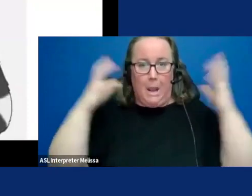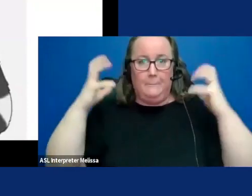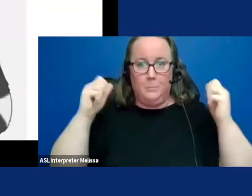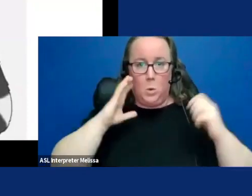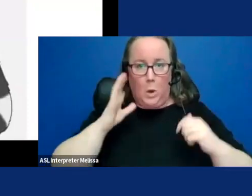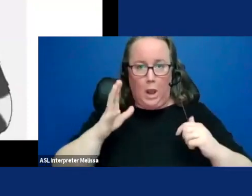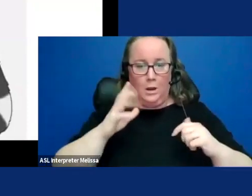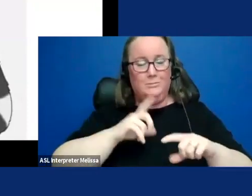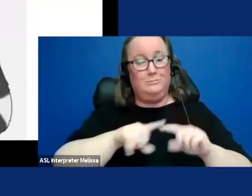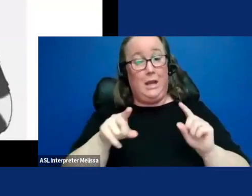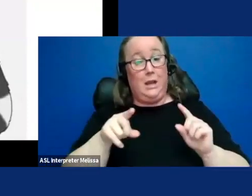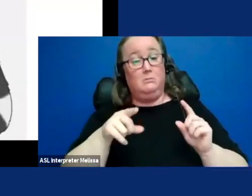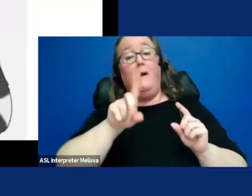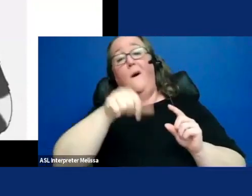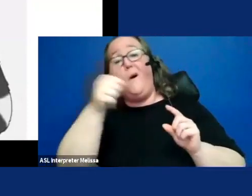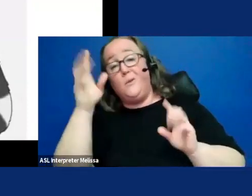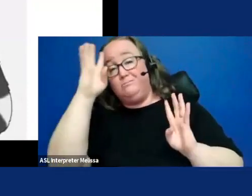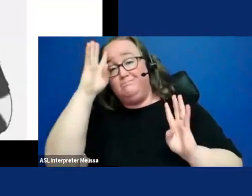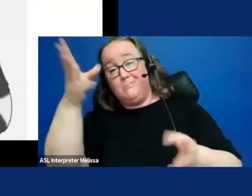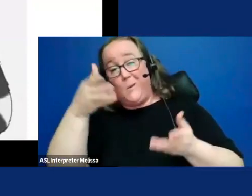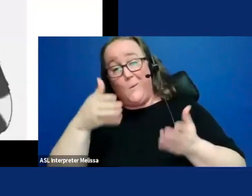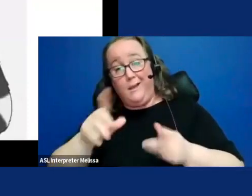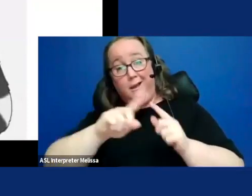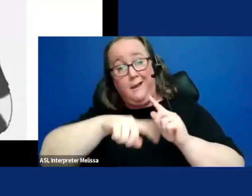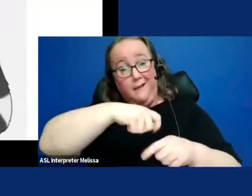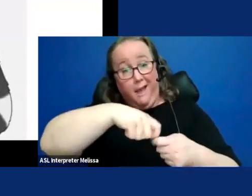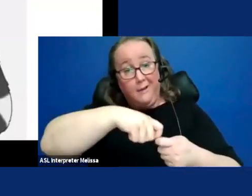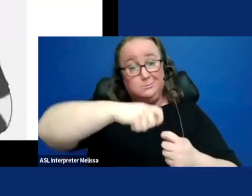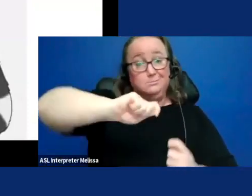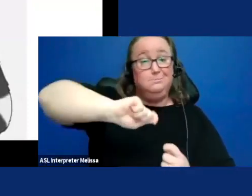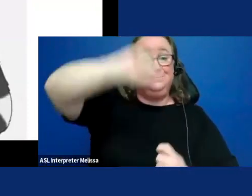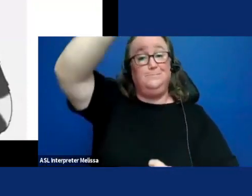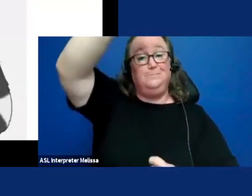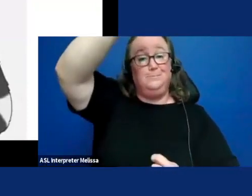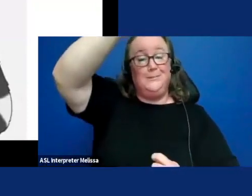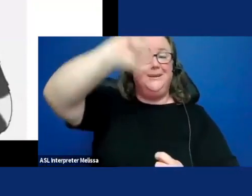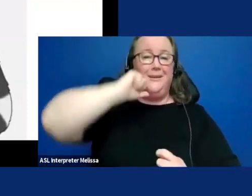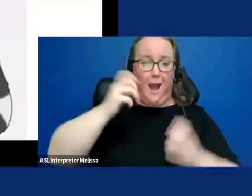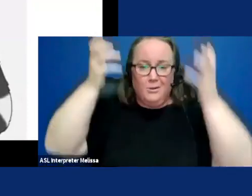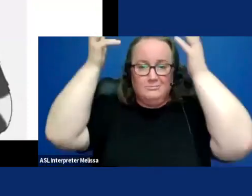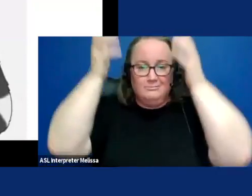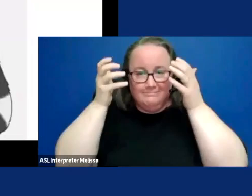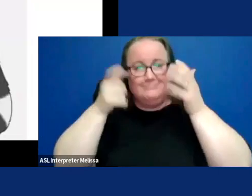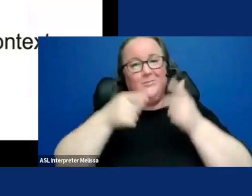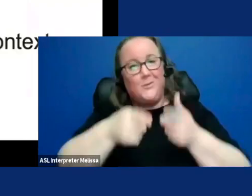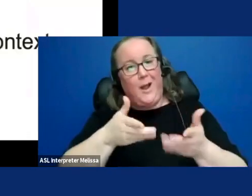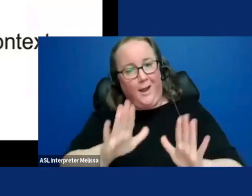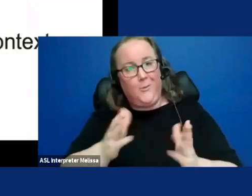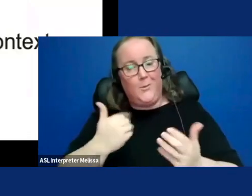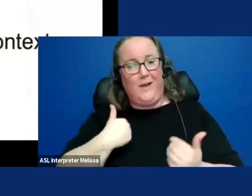let that porcupine still participate, like tying the balloon above the head. Next slide, please.